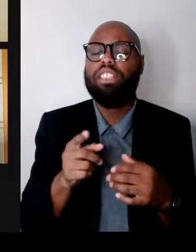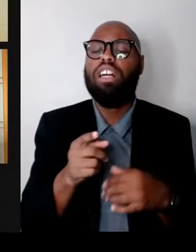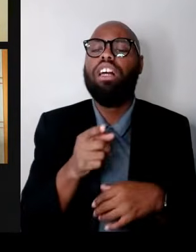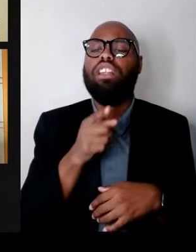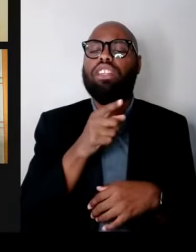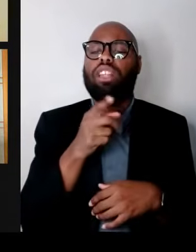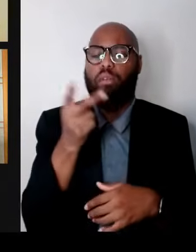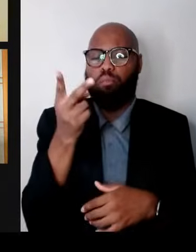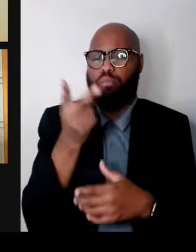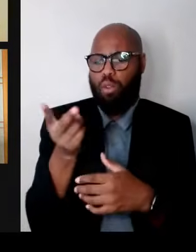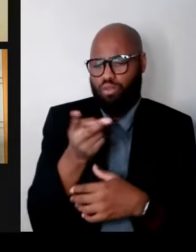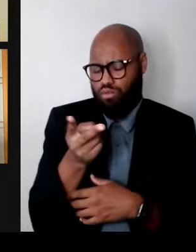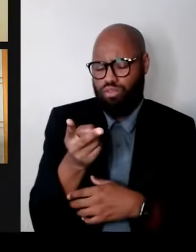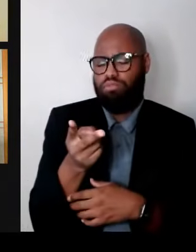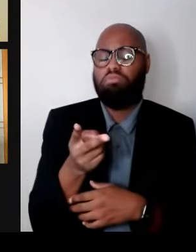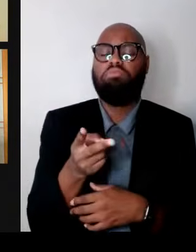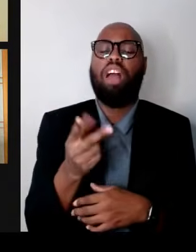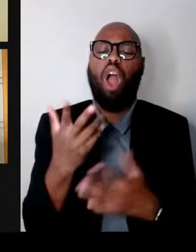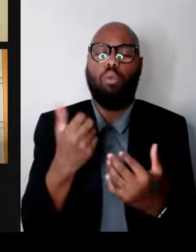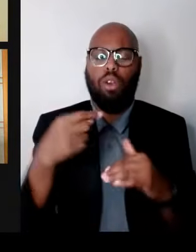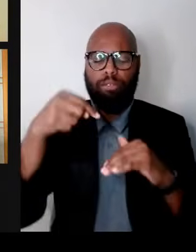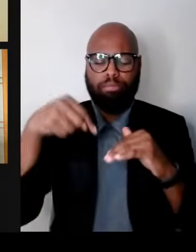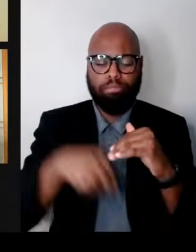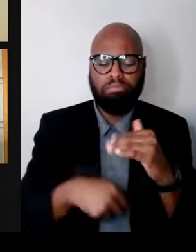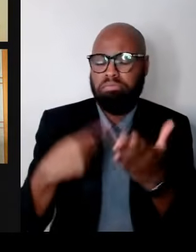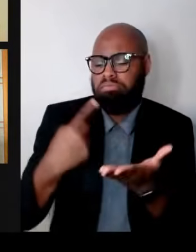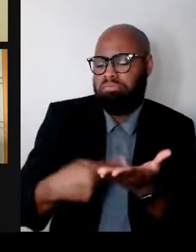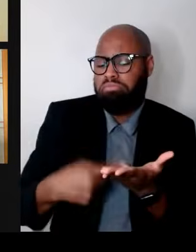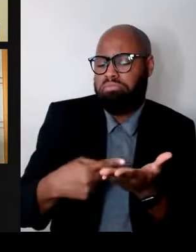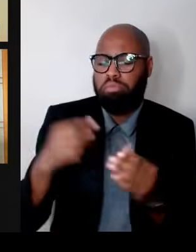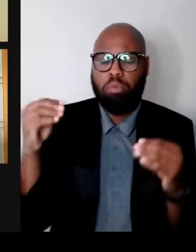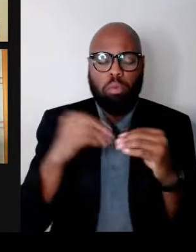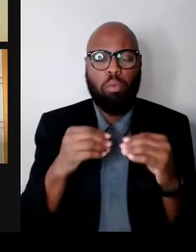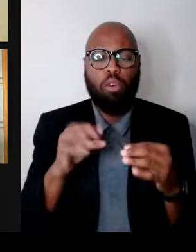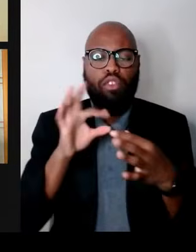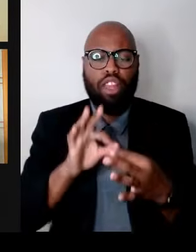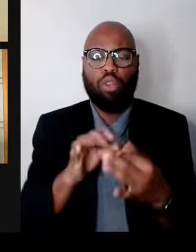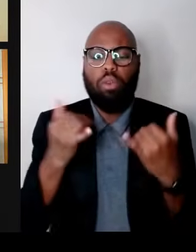in terms of what's happening in the detention centers,